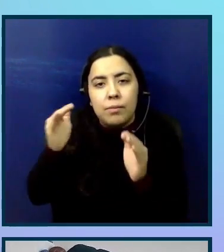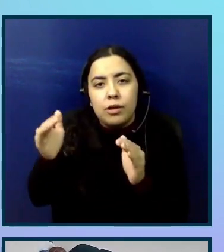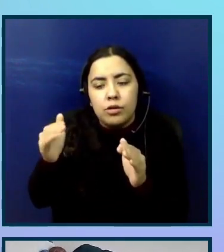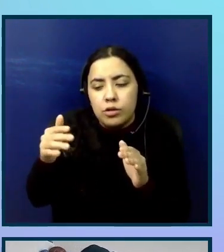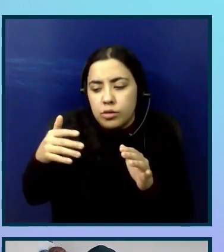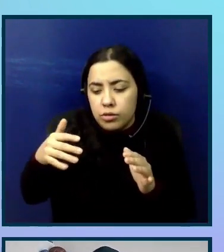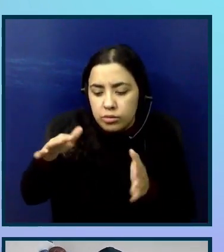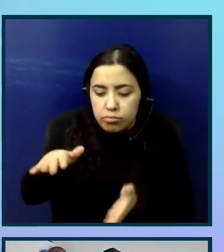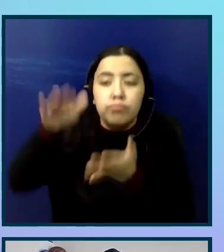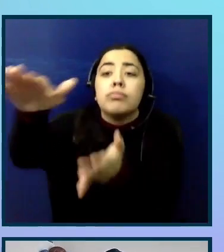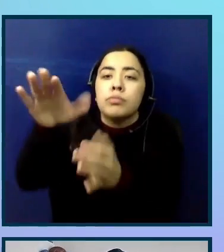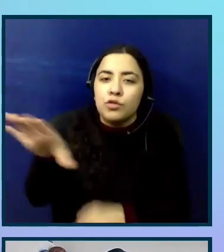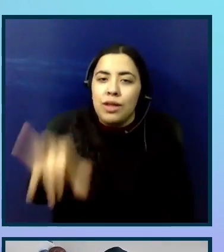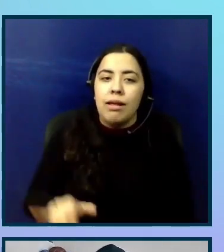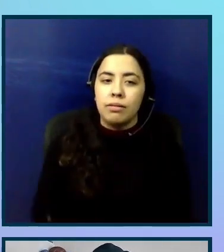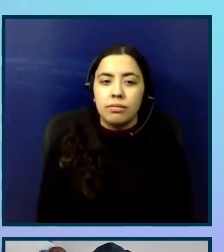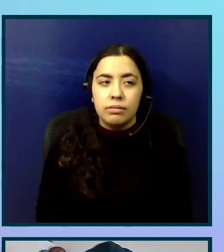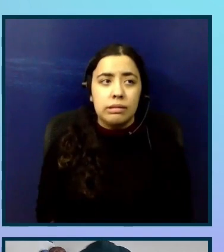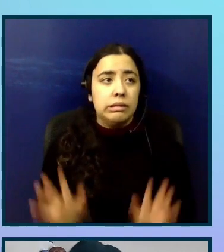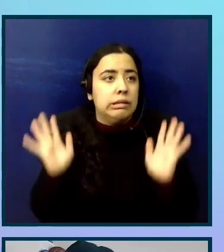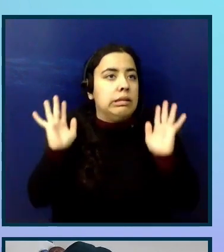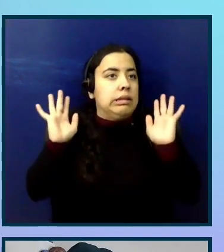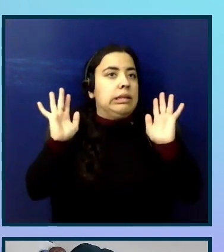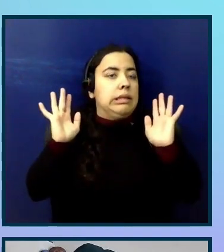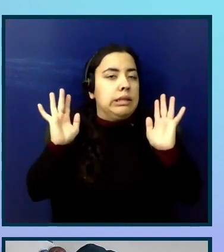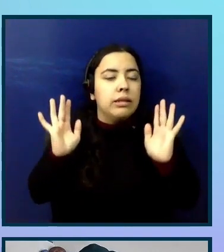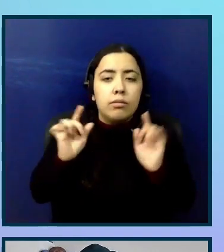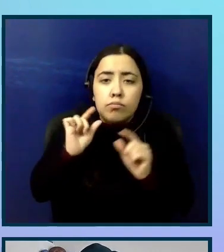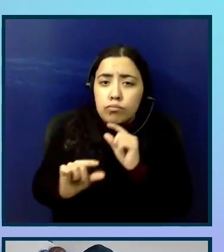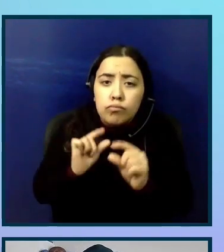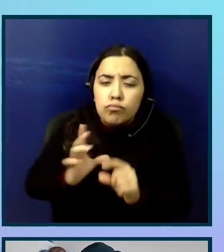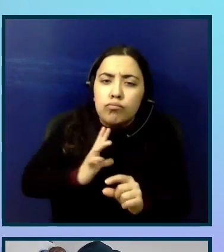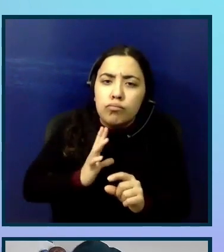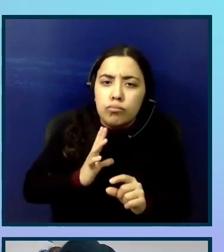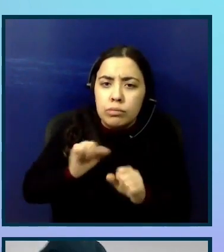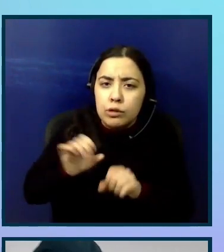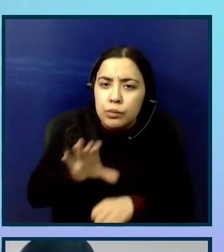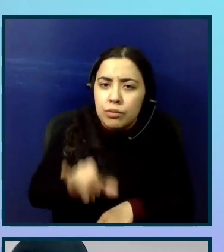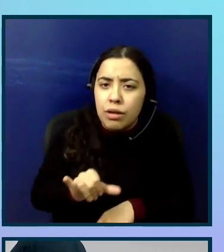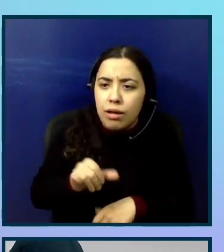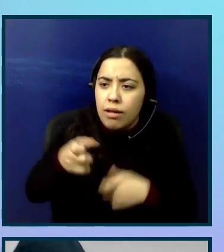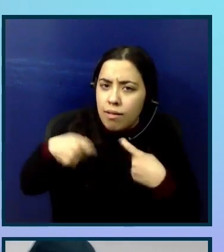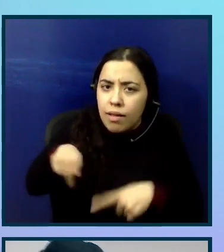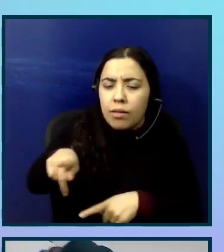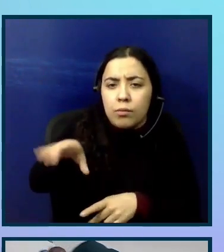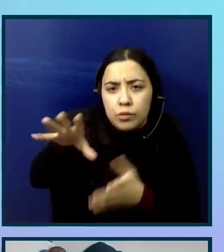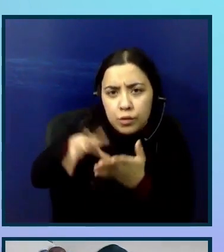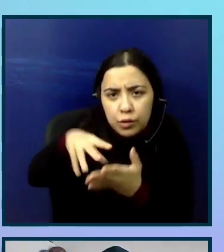Again, kind of back to the overlay policy, give a single line JavaScript, it's fixed. No, let them learn the things at their paces as they go,